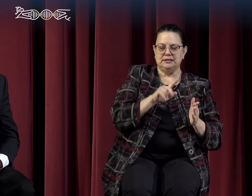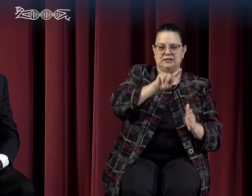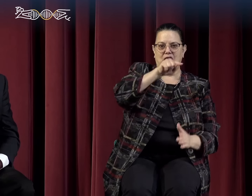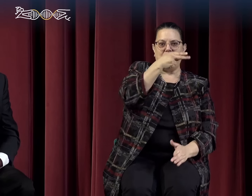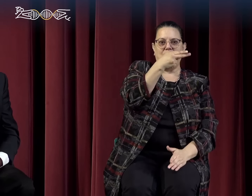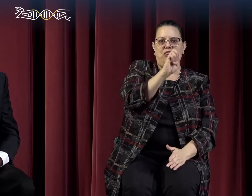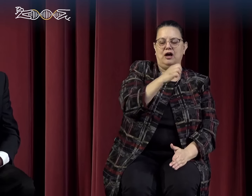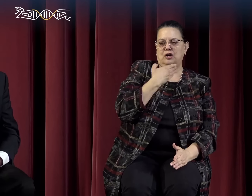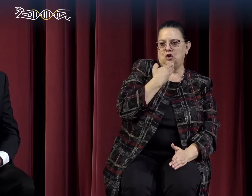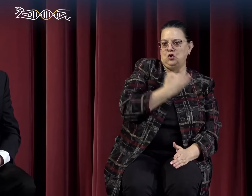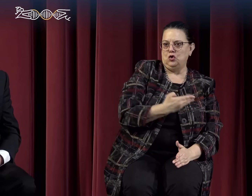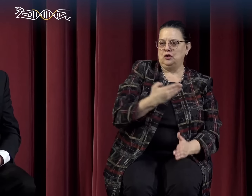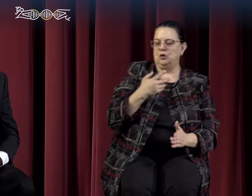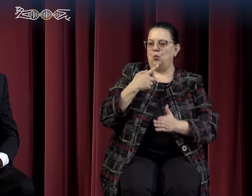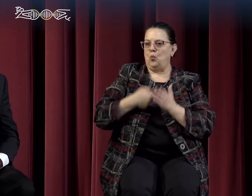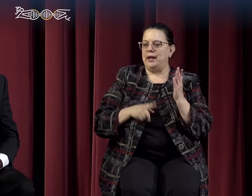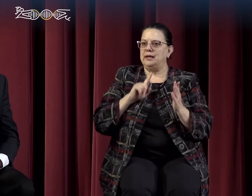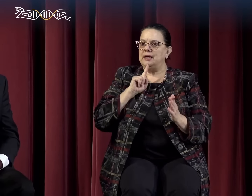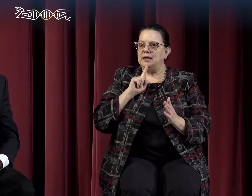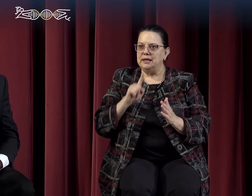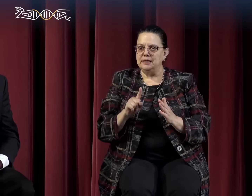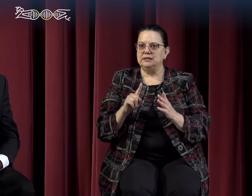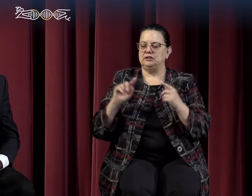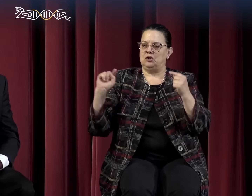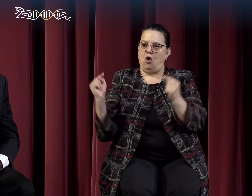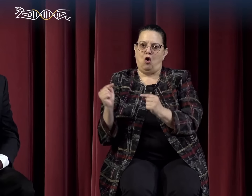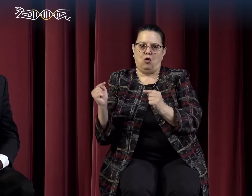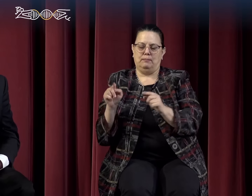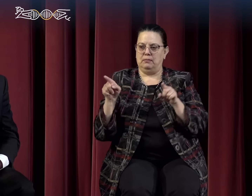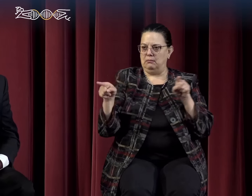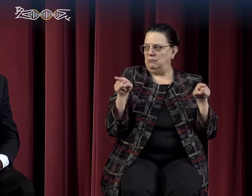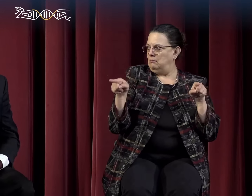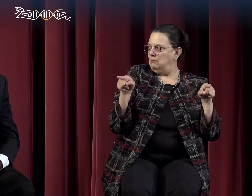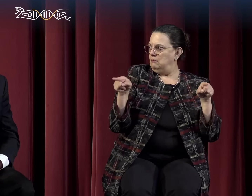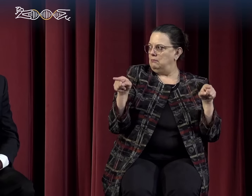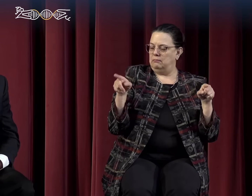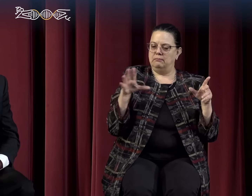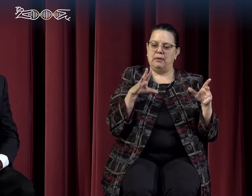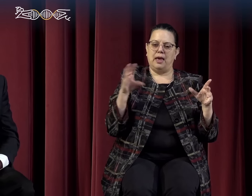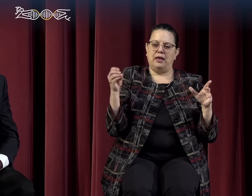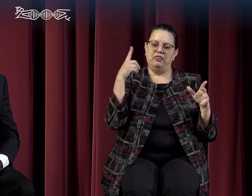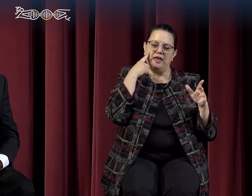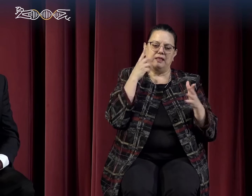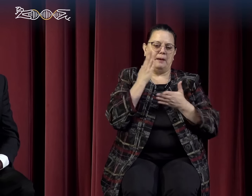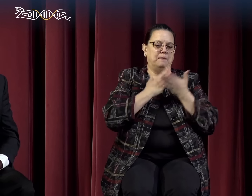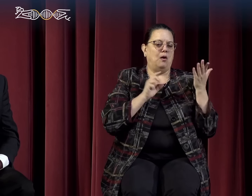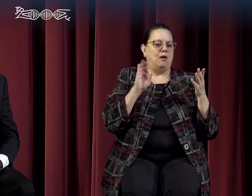what is considered the good or the harm to a given action.